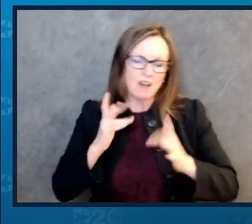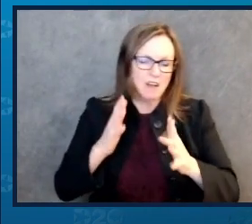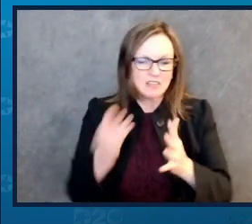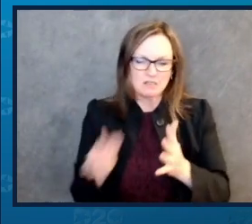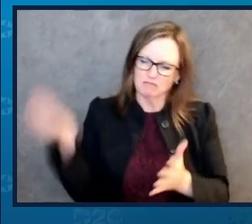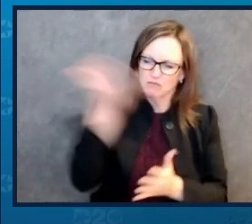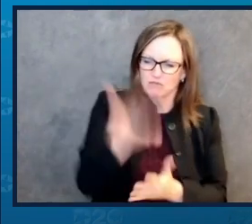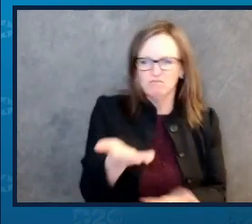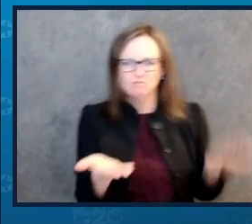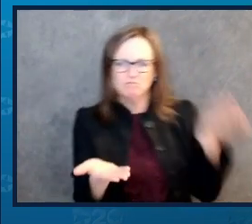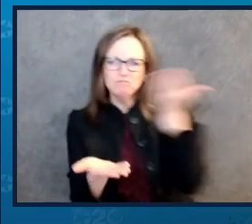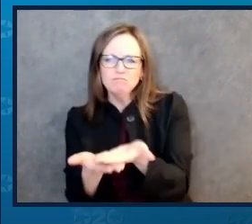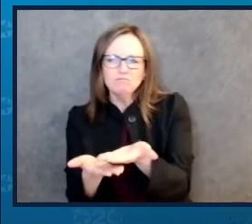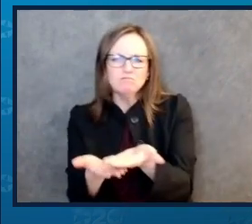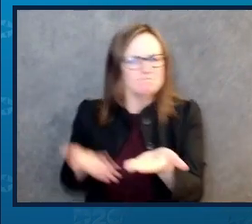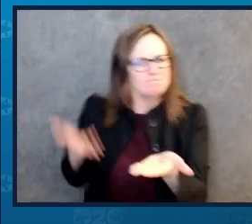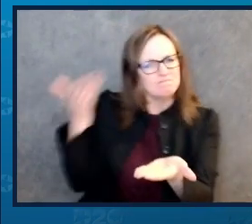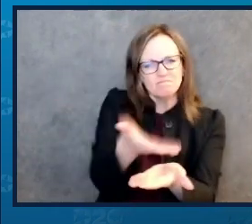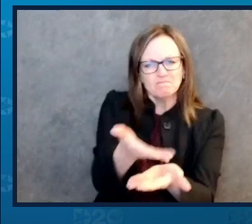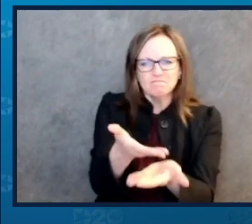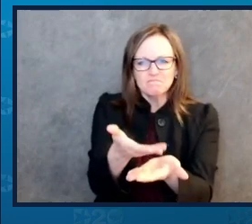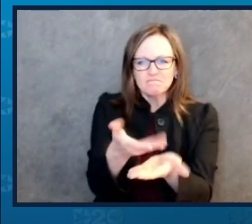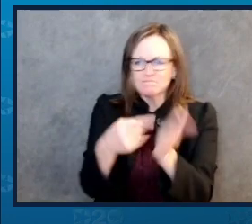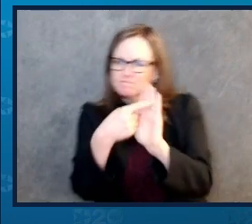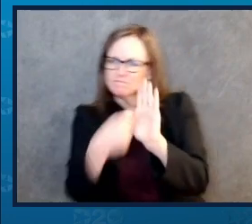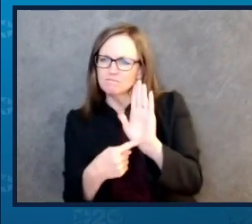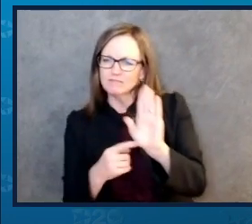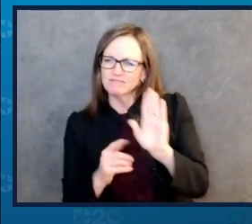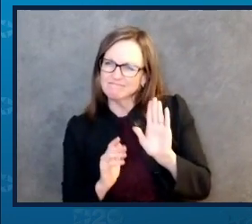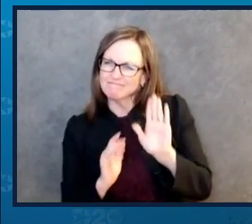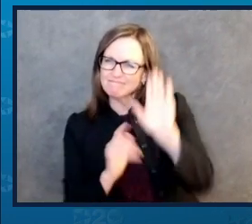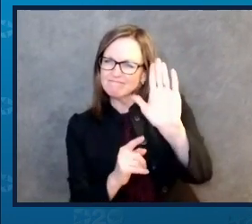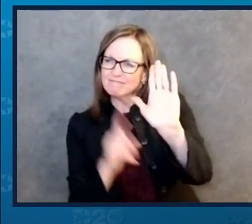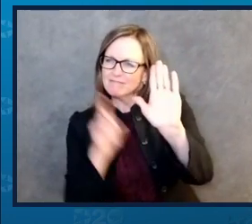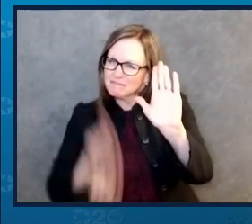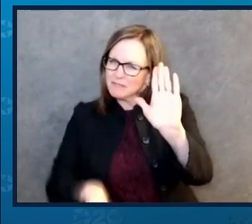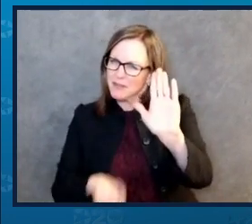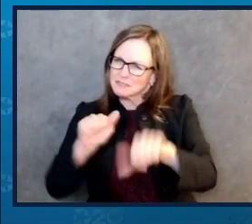THESE WOMEN AND THE GENERATIONS